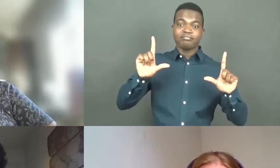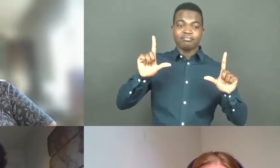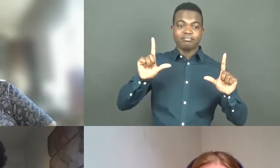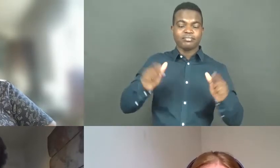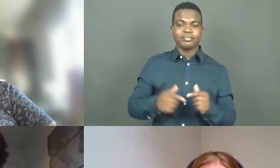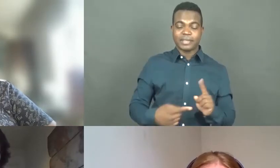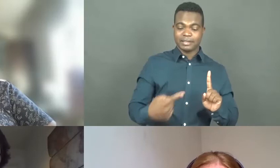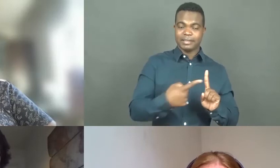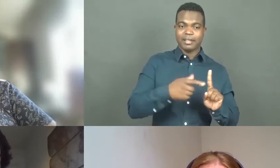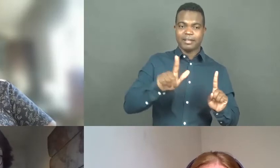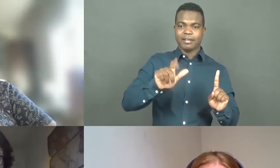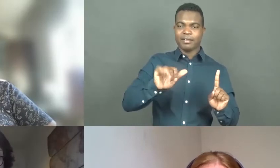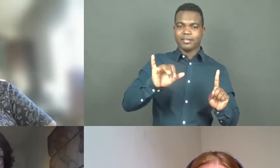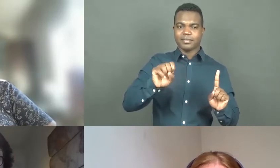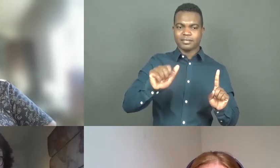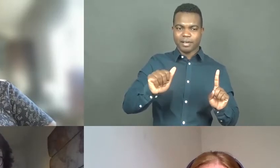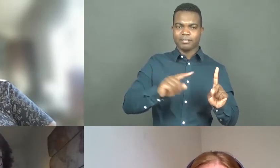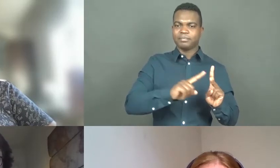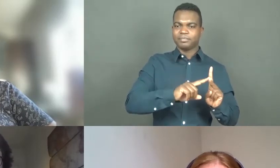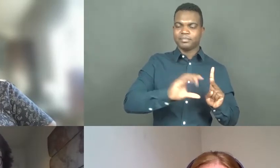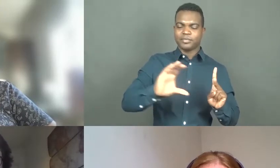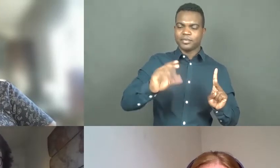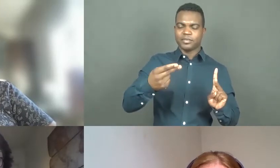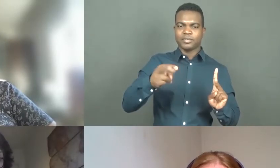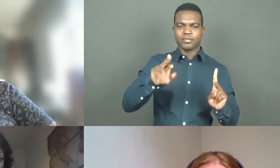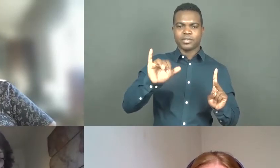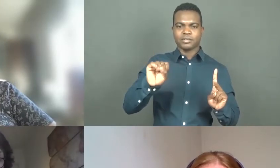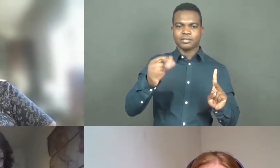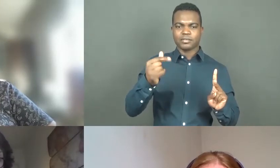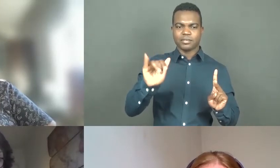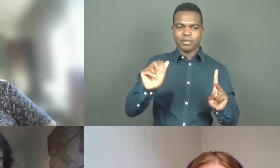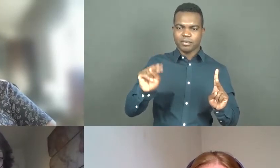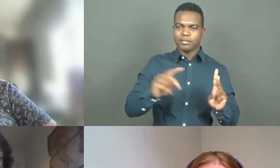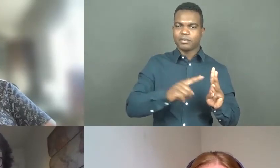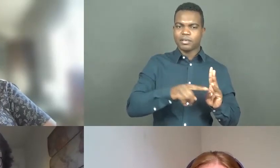Laisa Vereti: Chantal has to turn it on for me. Mary Keogh: Okay. Chantal, thank you.